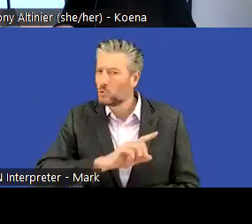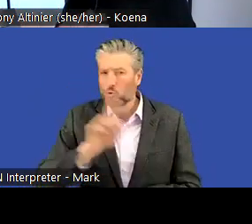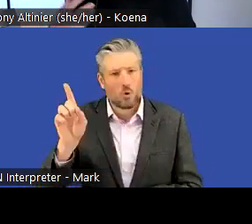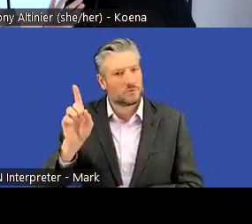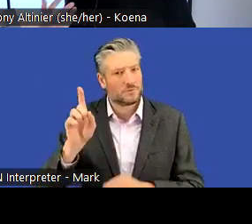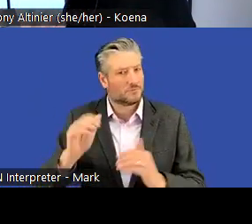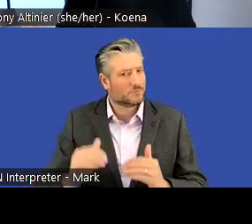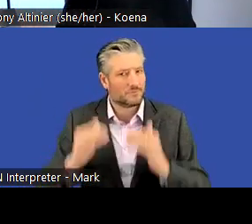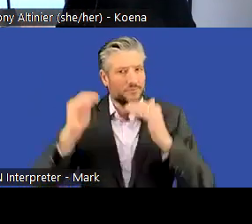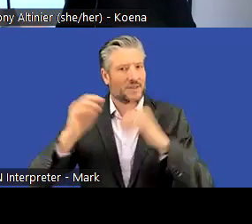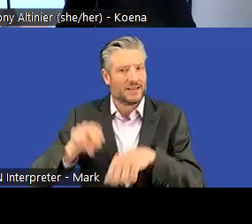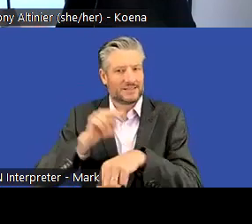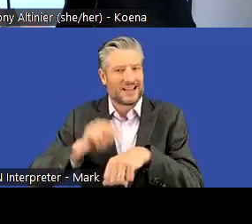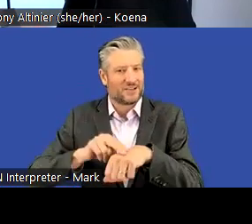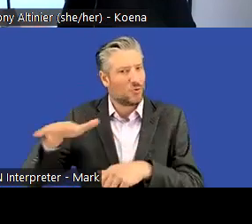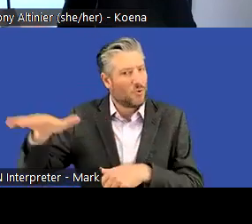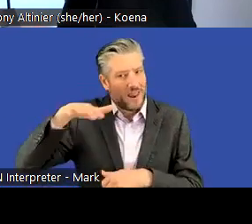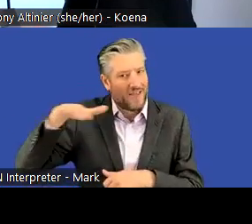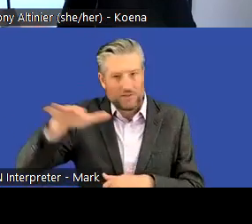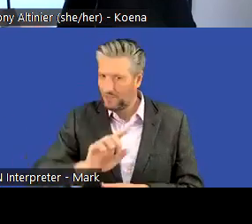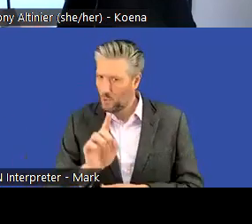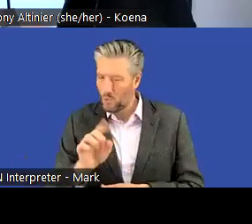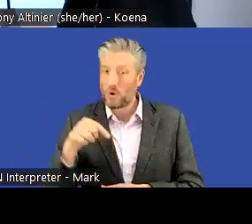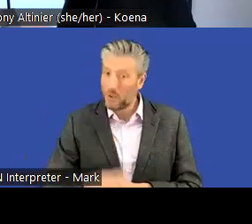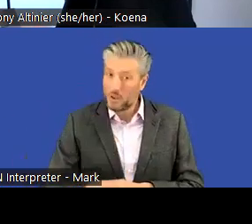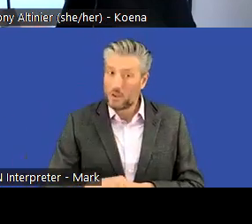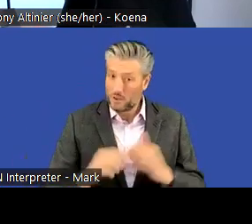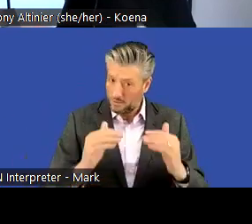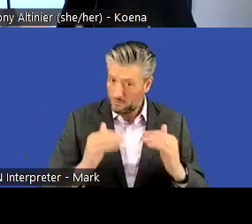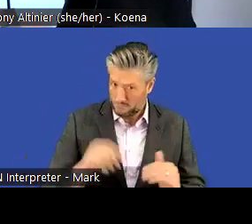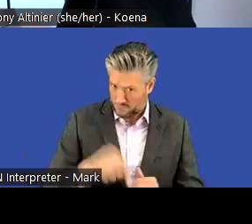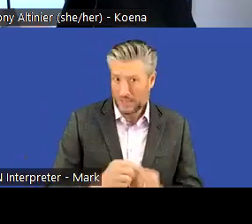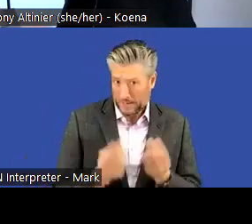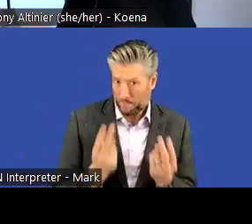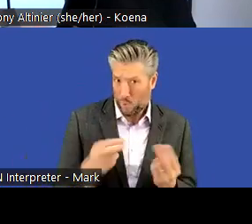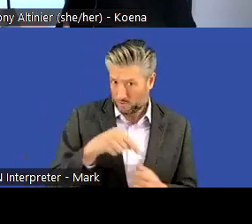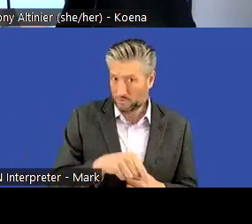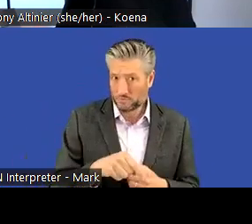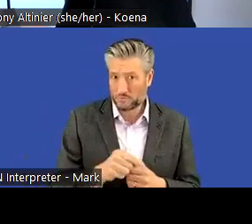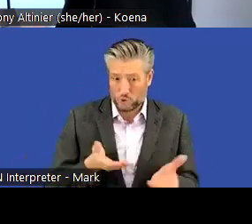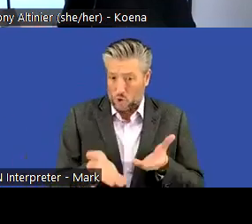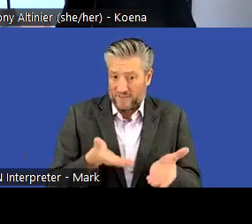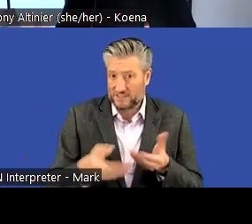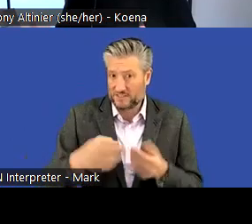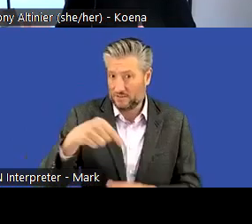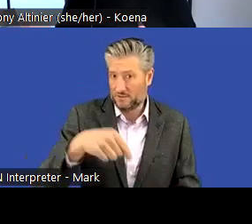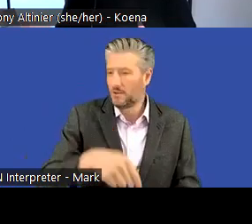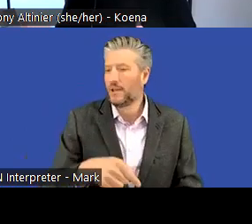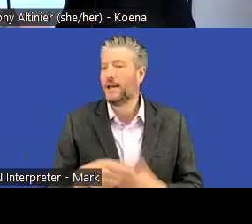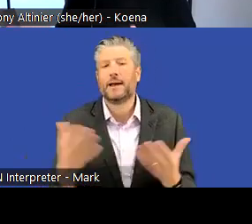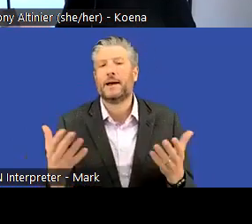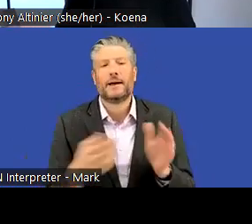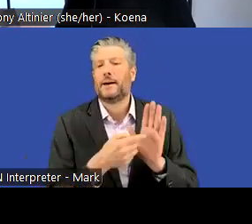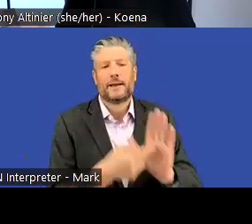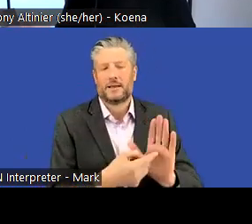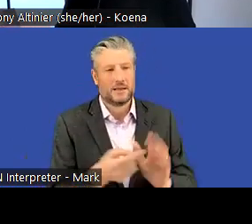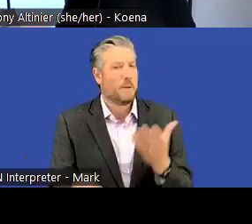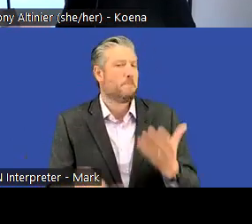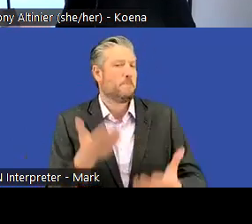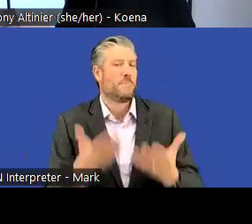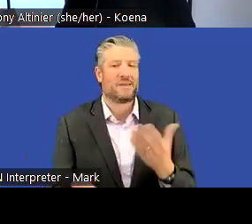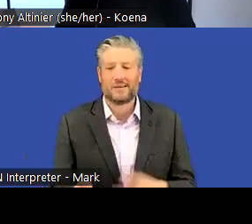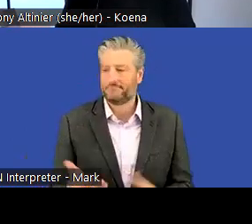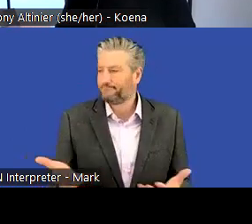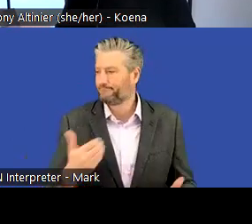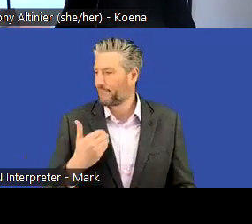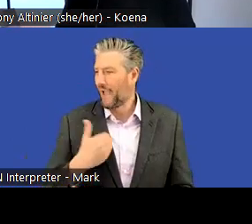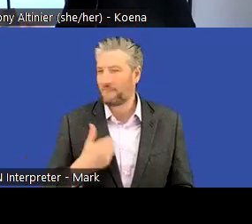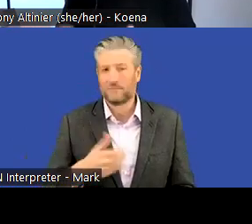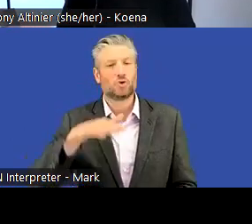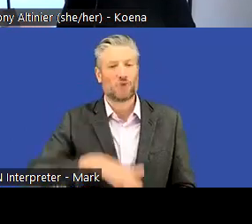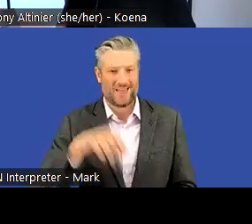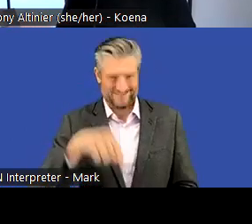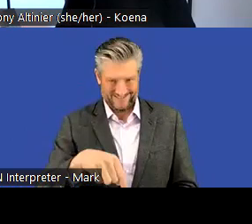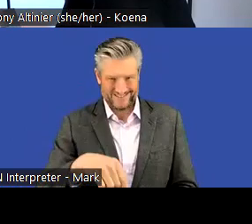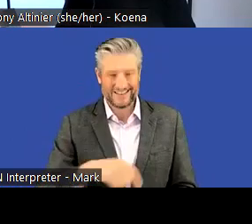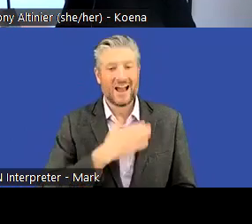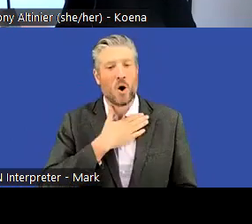For example, if you want to make your child have lunch at school, you need to use procedures